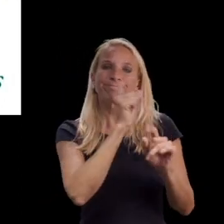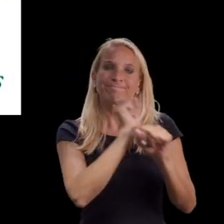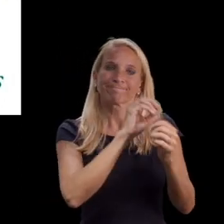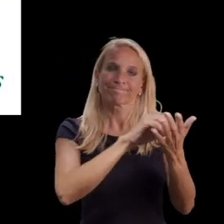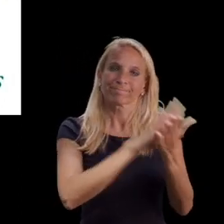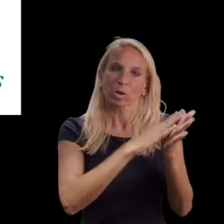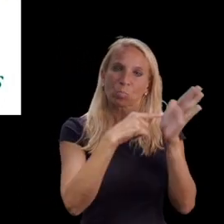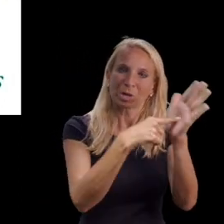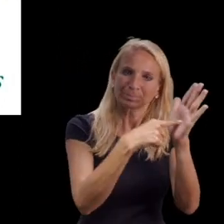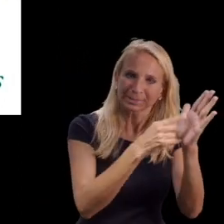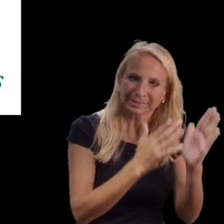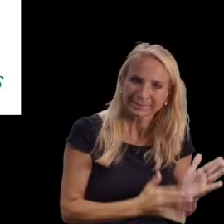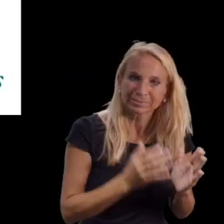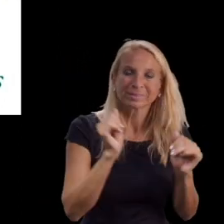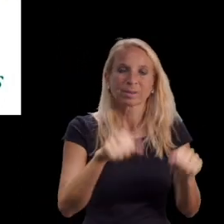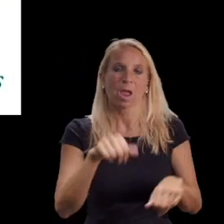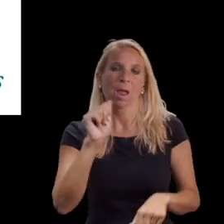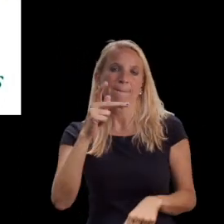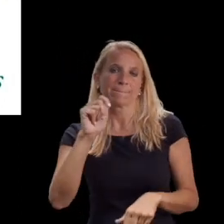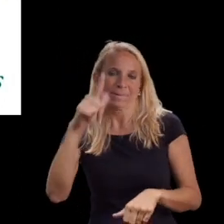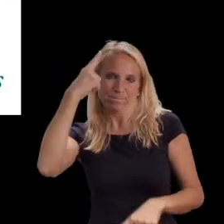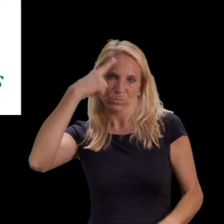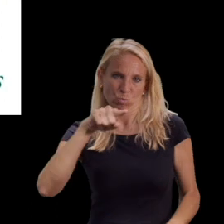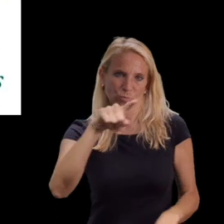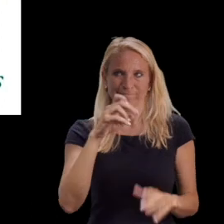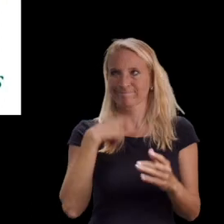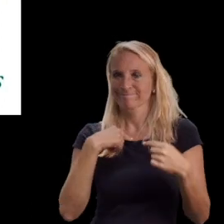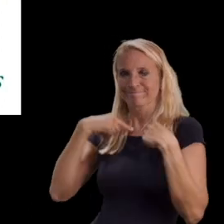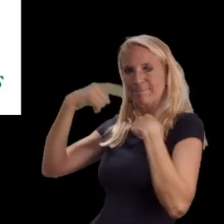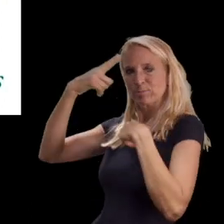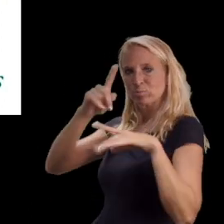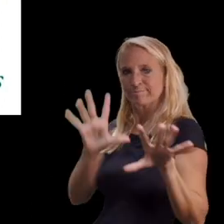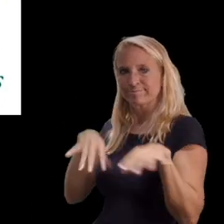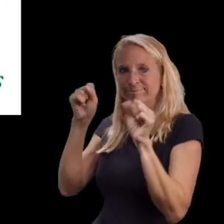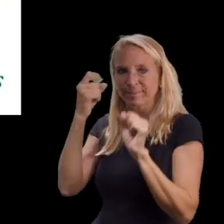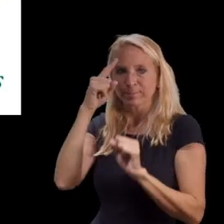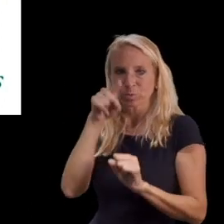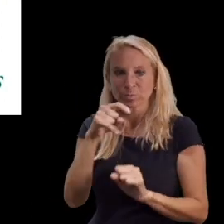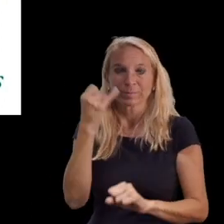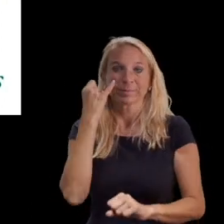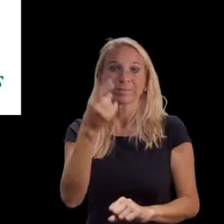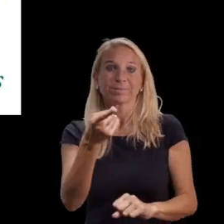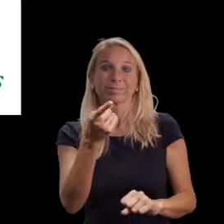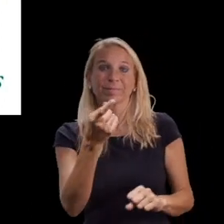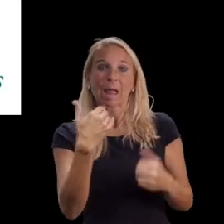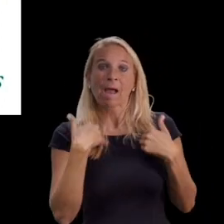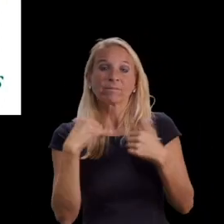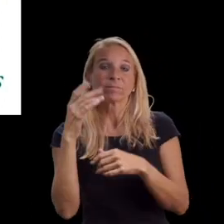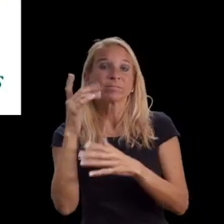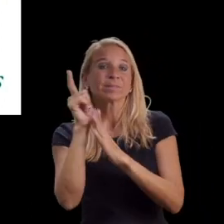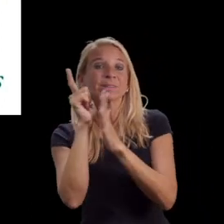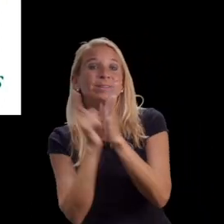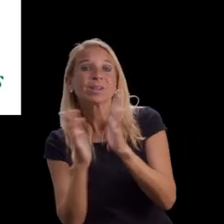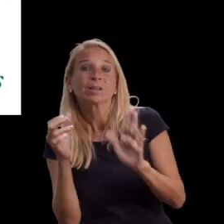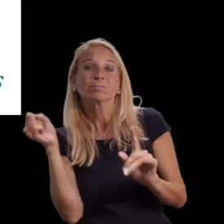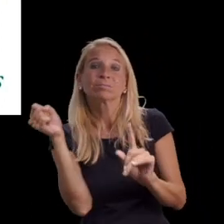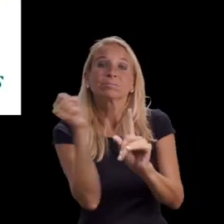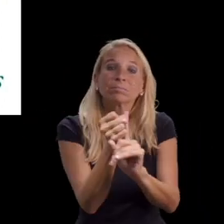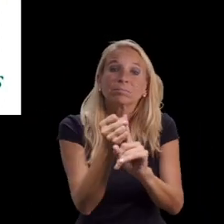can also appeal on your behalf if you have a, or if you do have counsel already retained,